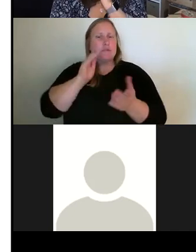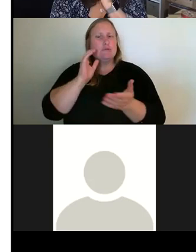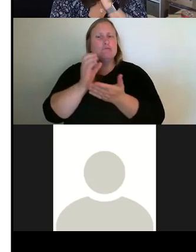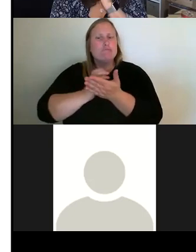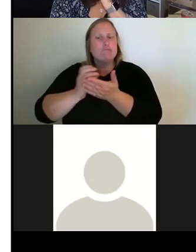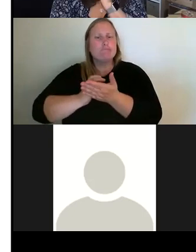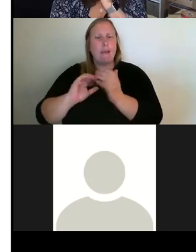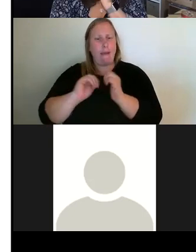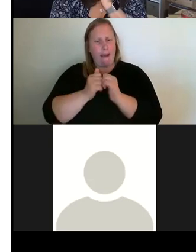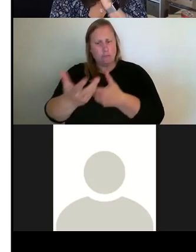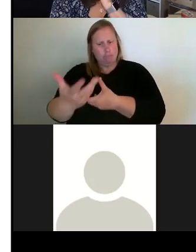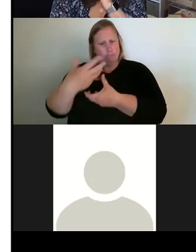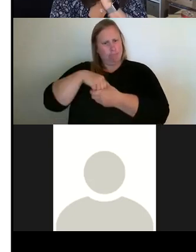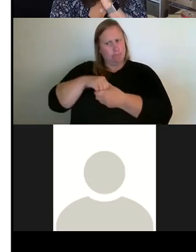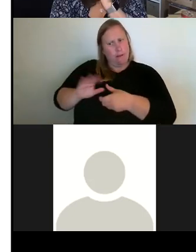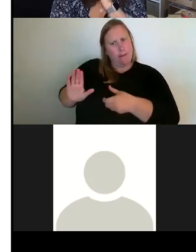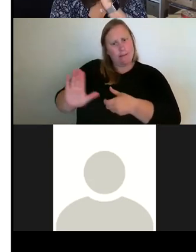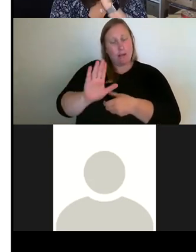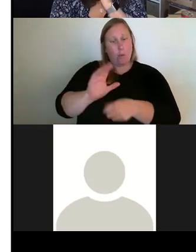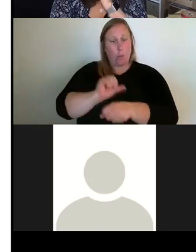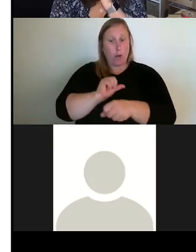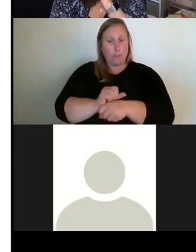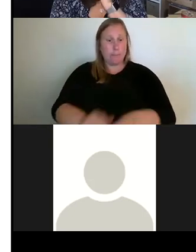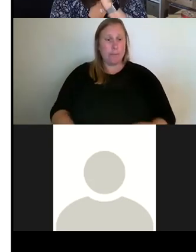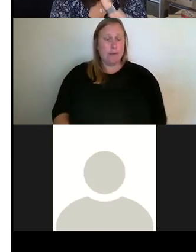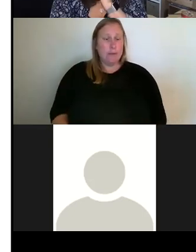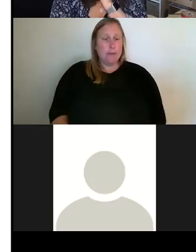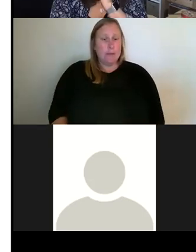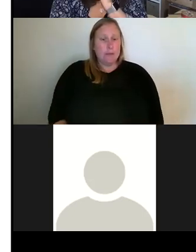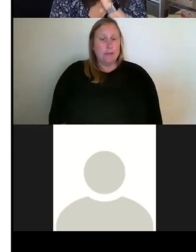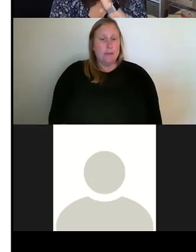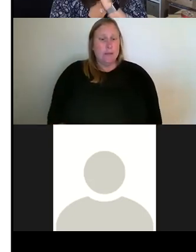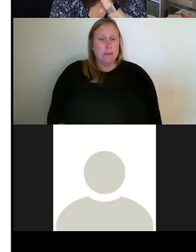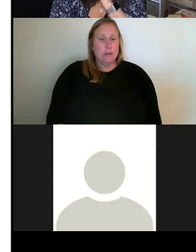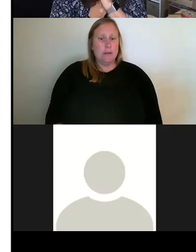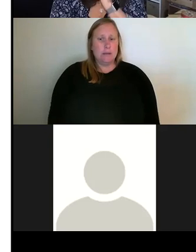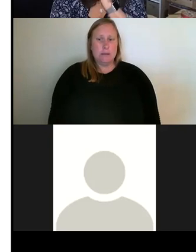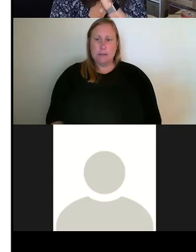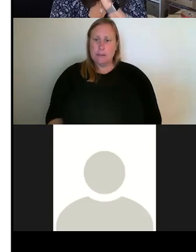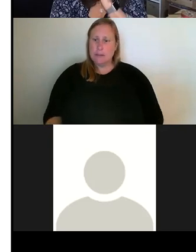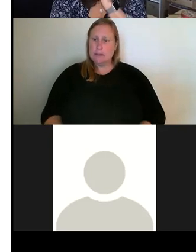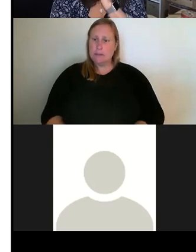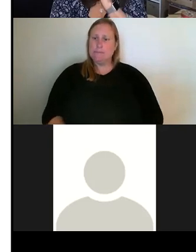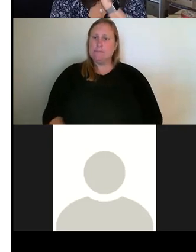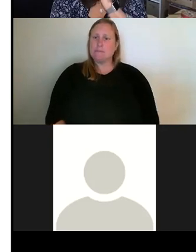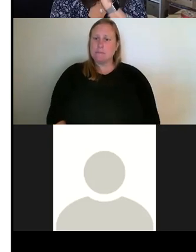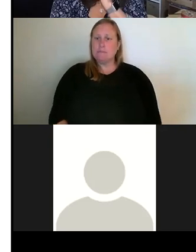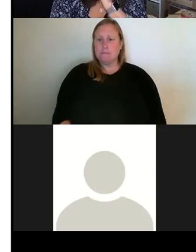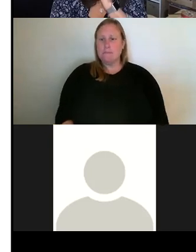incorporate this throughout their work. Let's go to the next slide. So, we are going to talk about making content